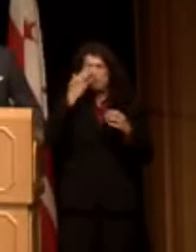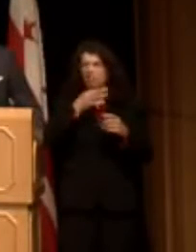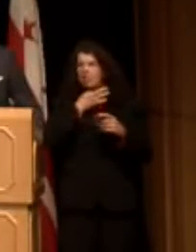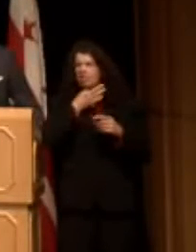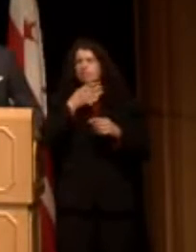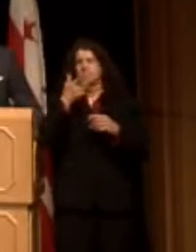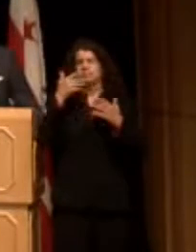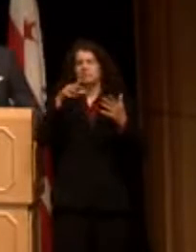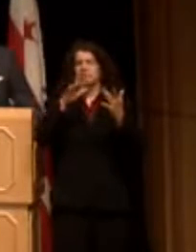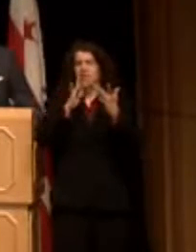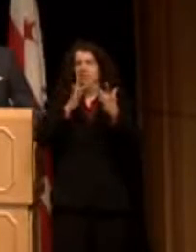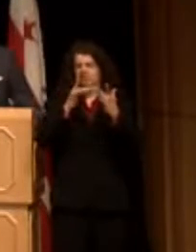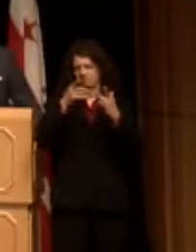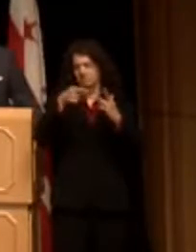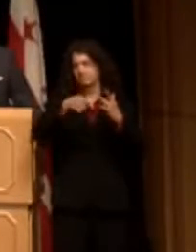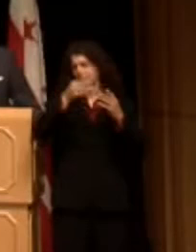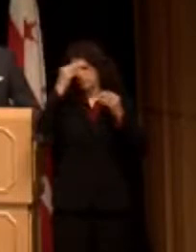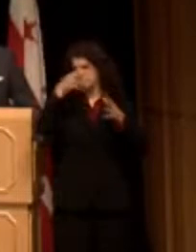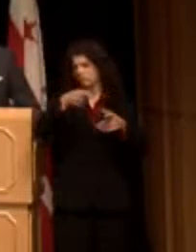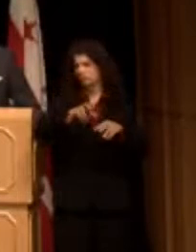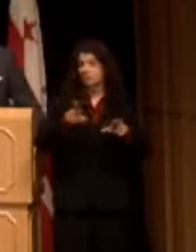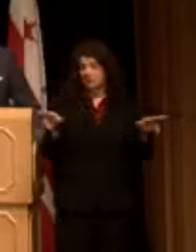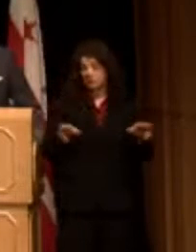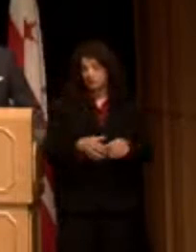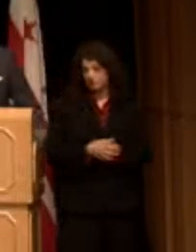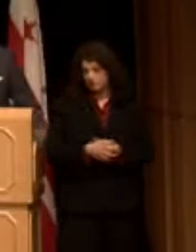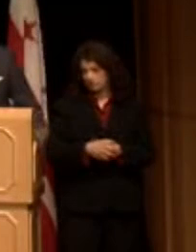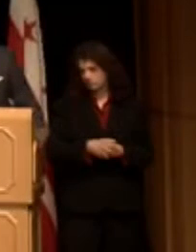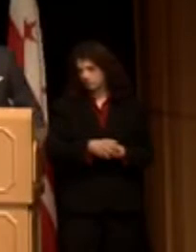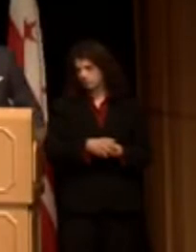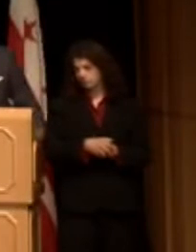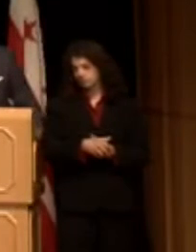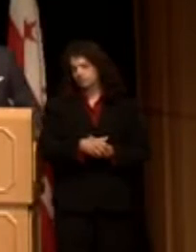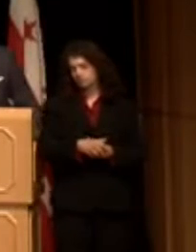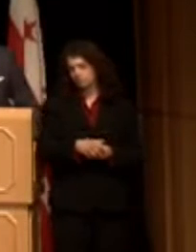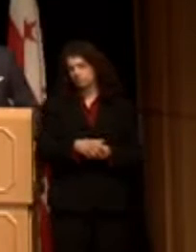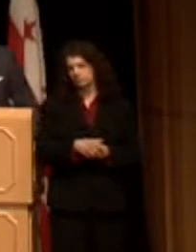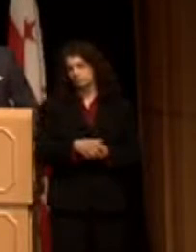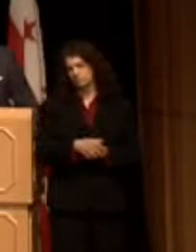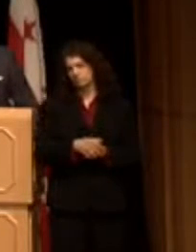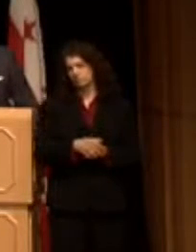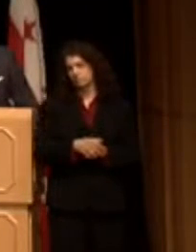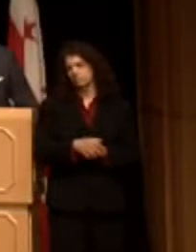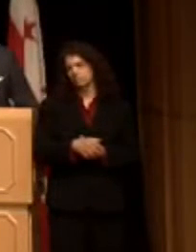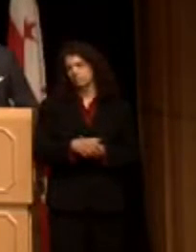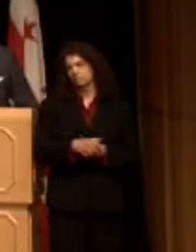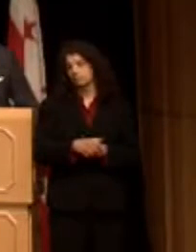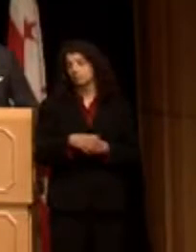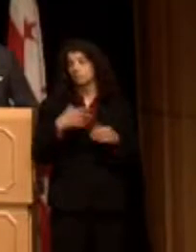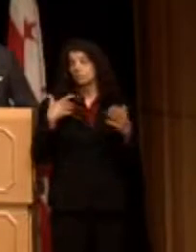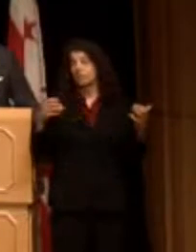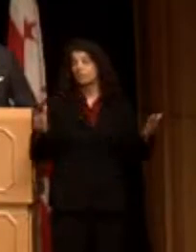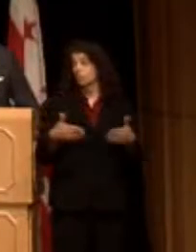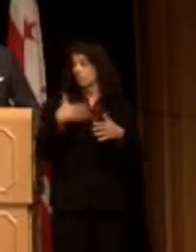OF WASHINGTON, D.C. WITH THAT, I WOULD LIKE TO INTRODUCE OUR NEXT SPEAKER, SYBONGILE COOK, THE GREAT